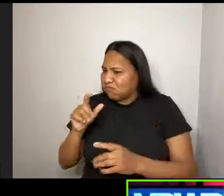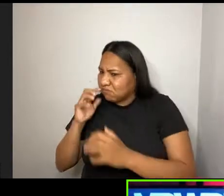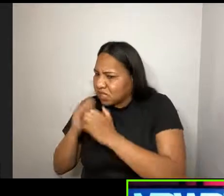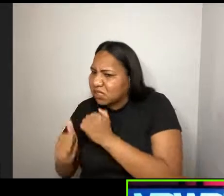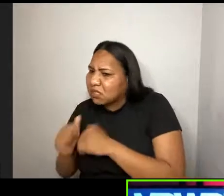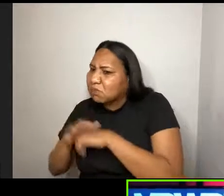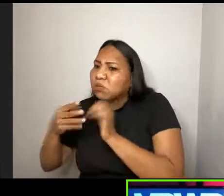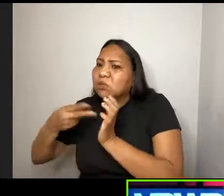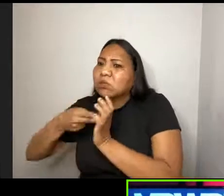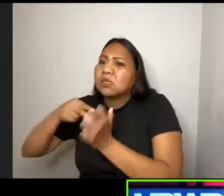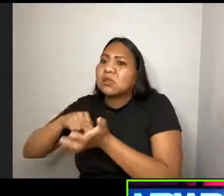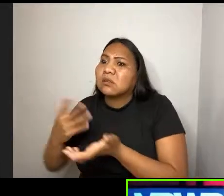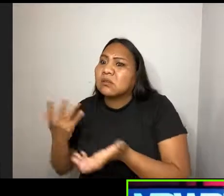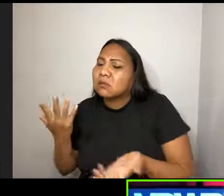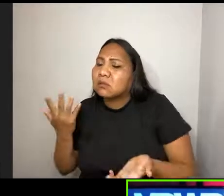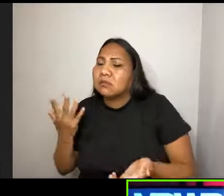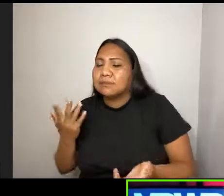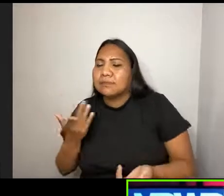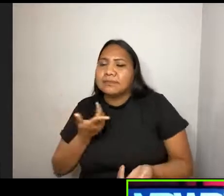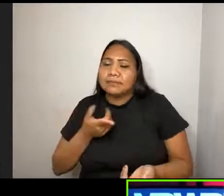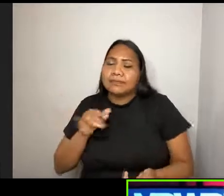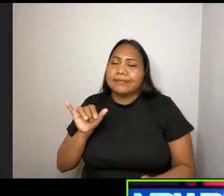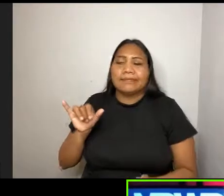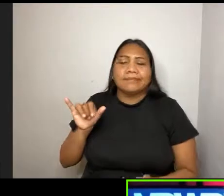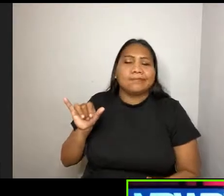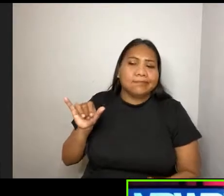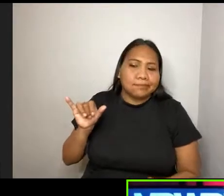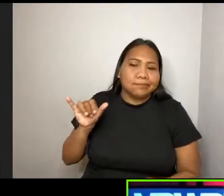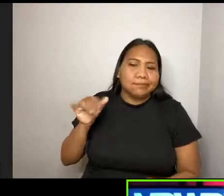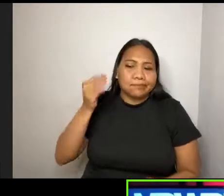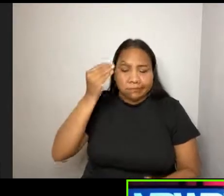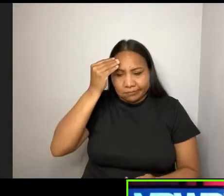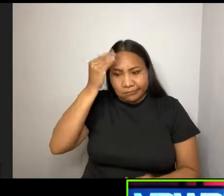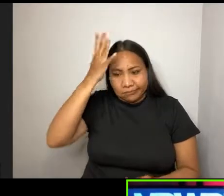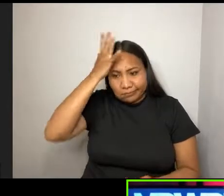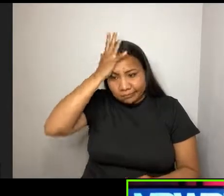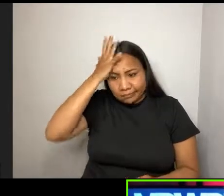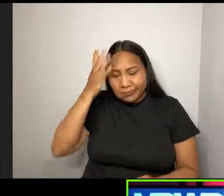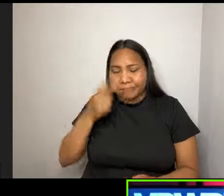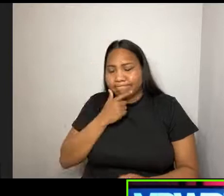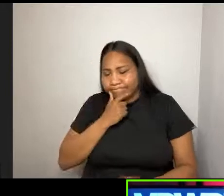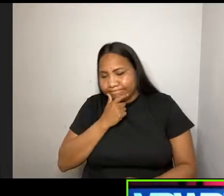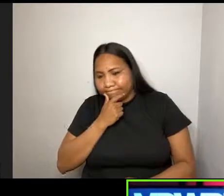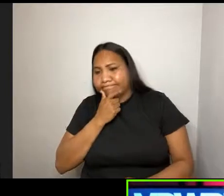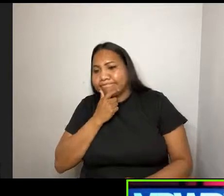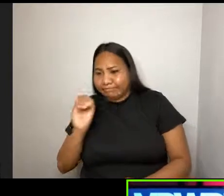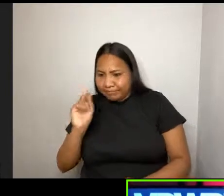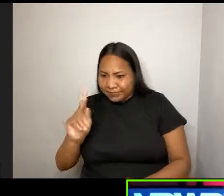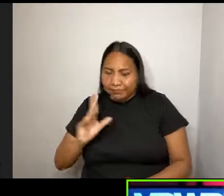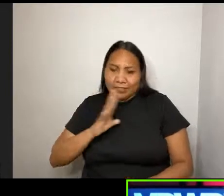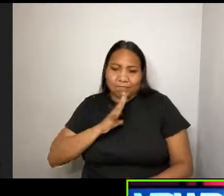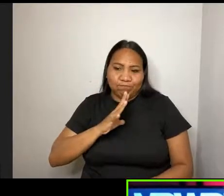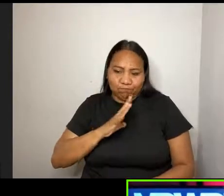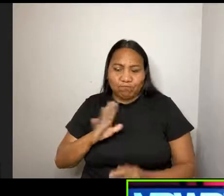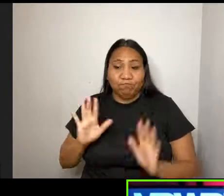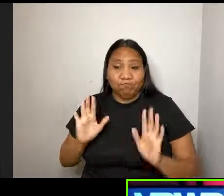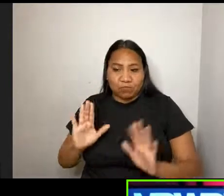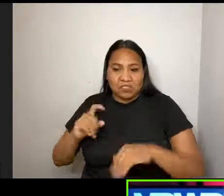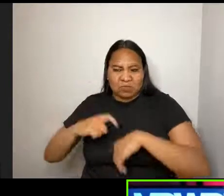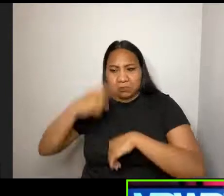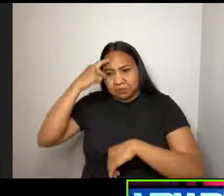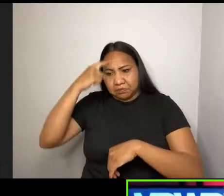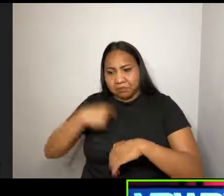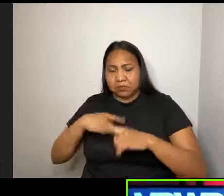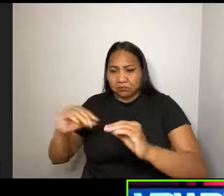you know, it is really an opportunity -- it might be something I have to do.